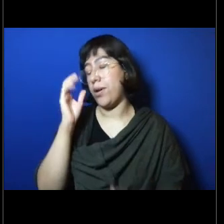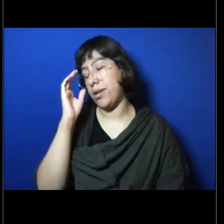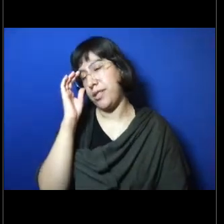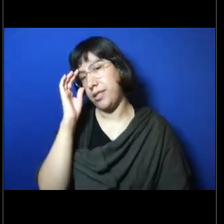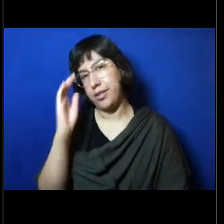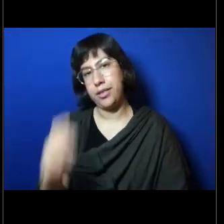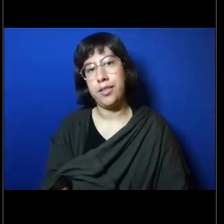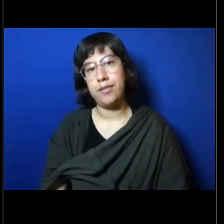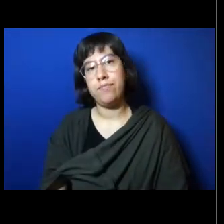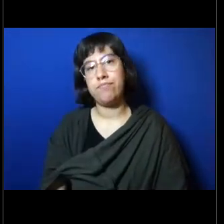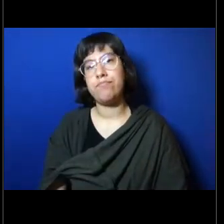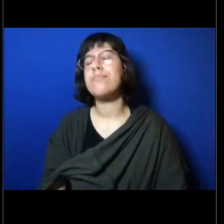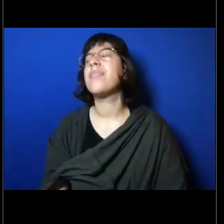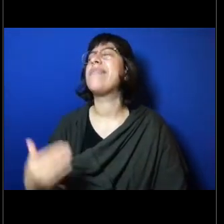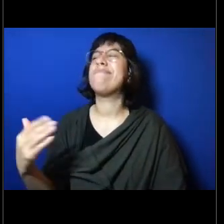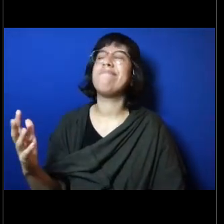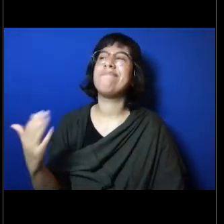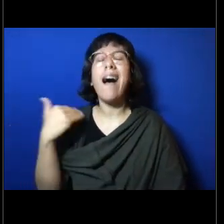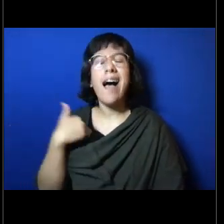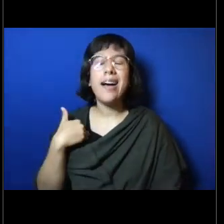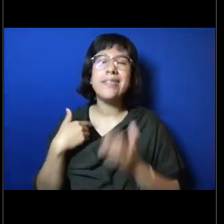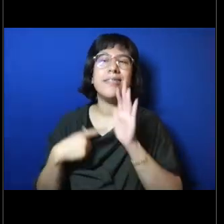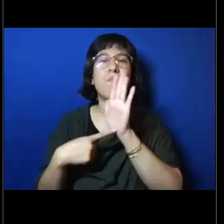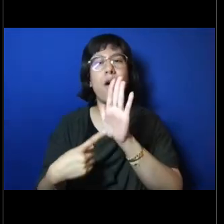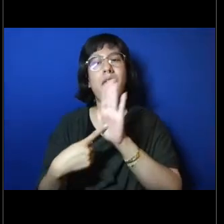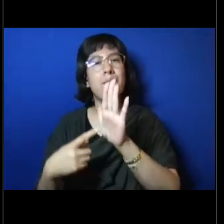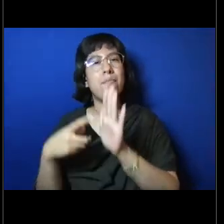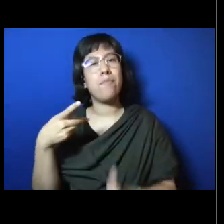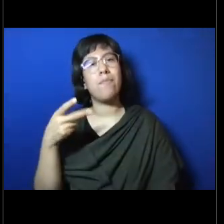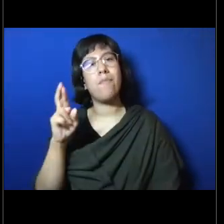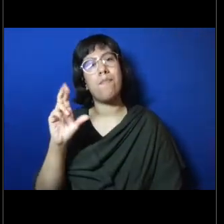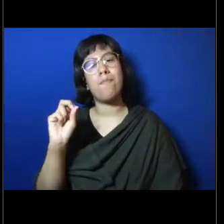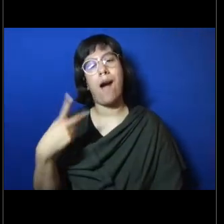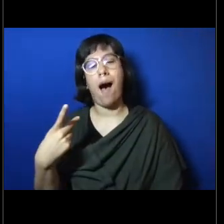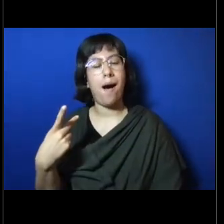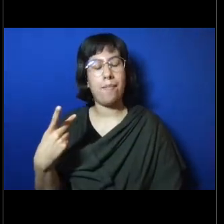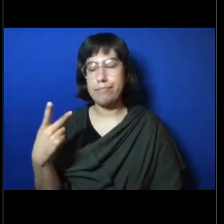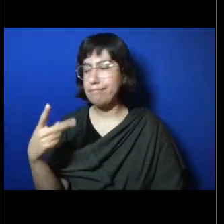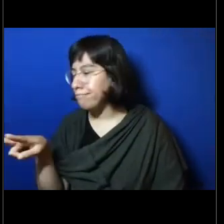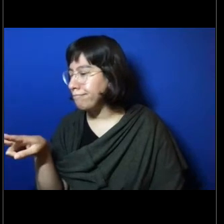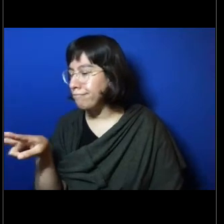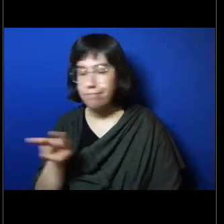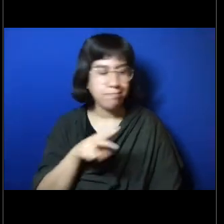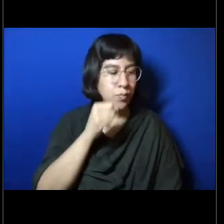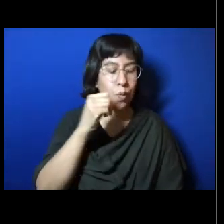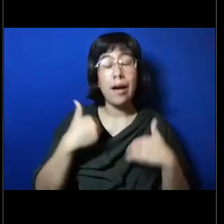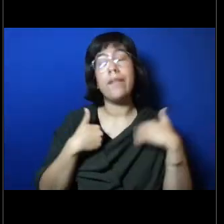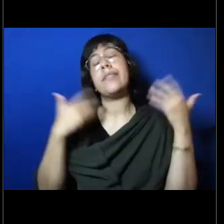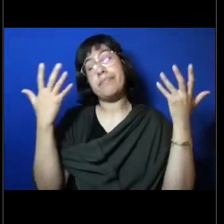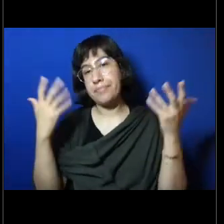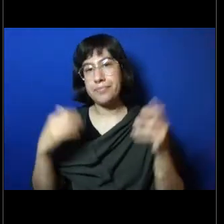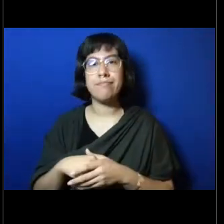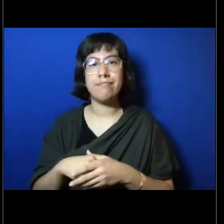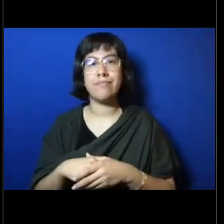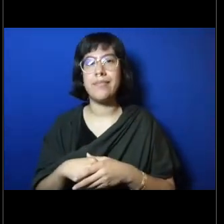I had a part for prop but I think it's not here. Okay. So, I'll just use the shell.